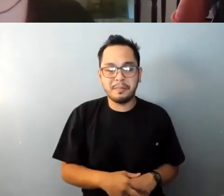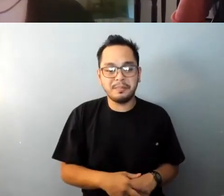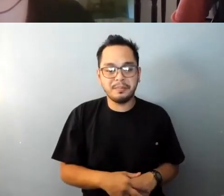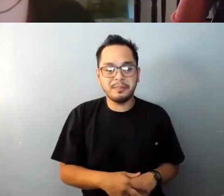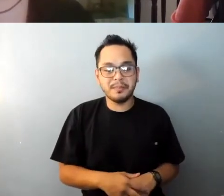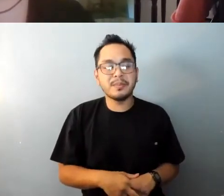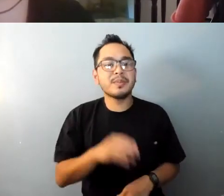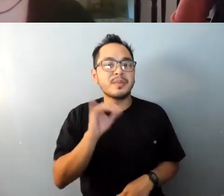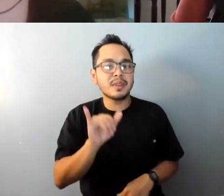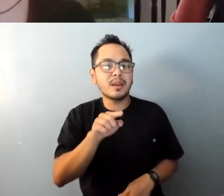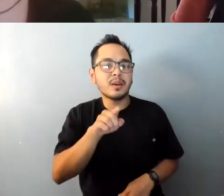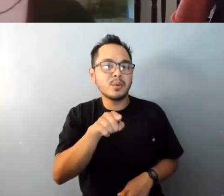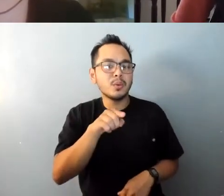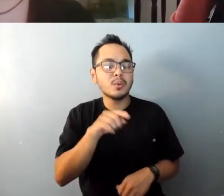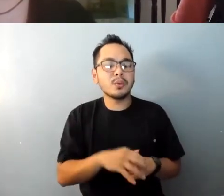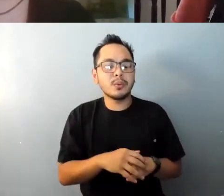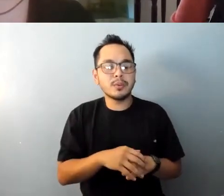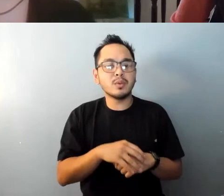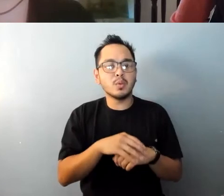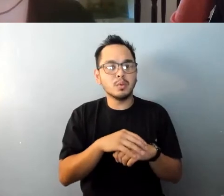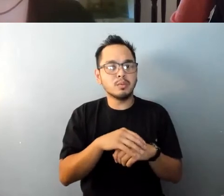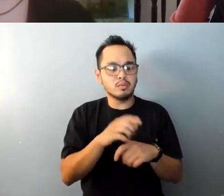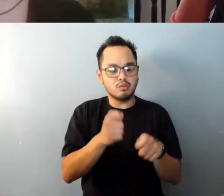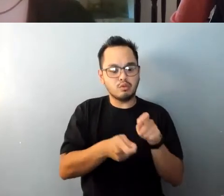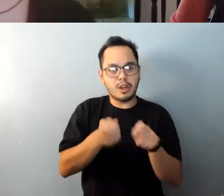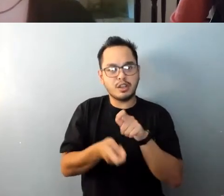you are working, if you work with identity at all, that is something that we should be